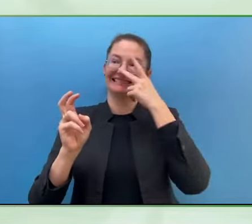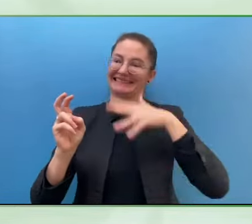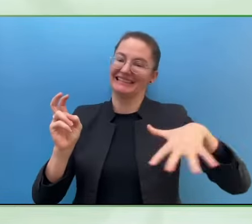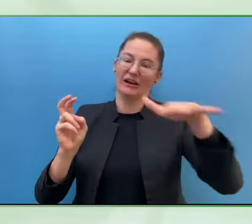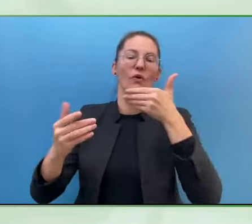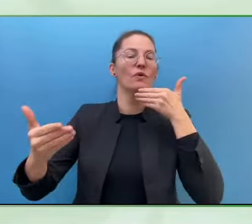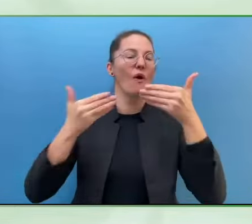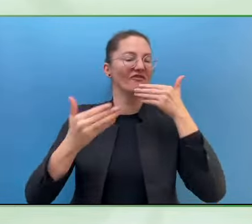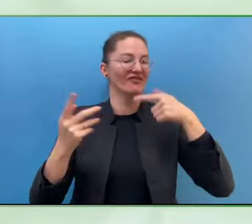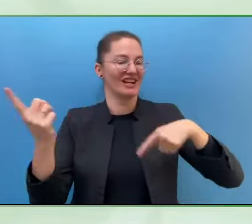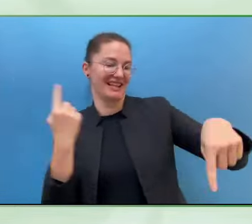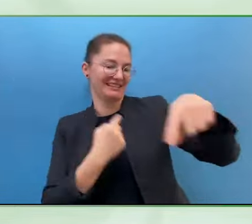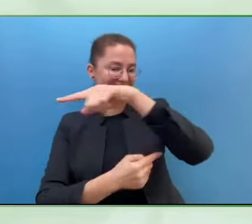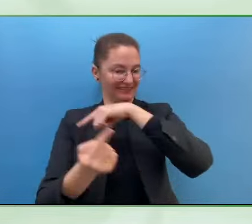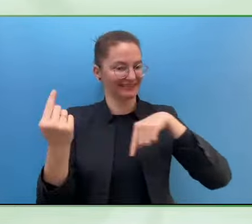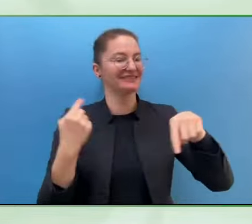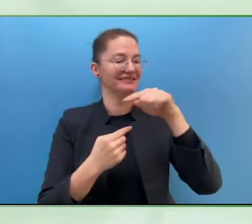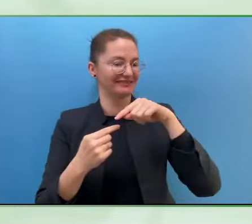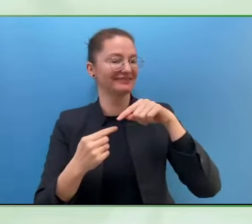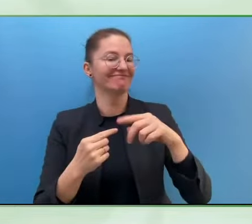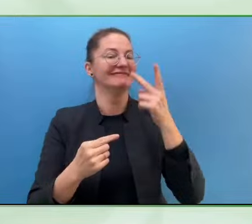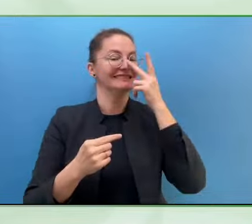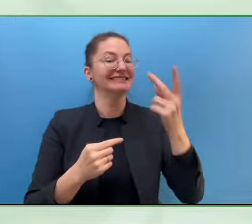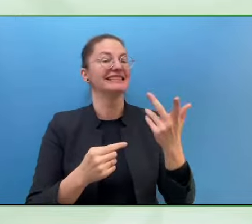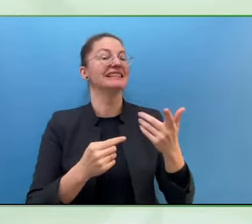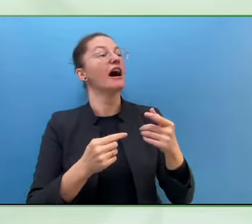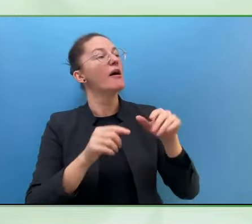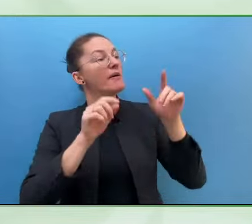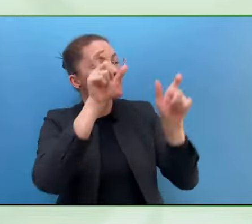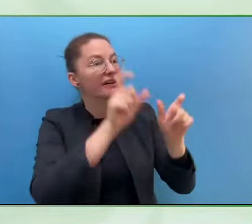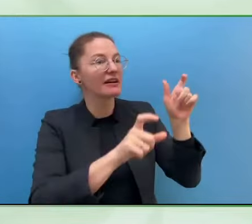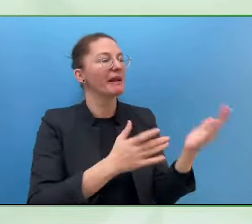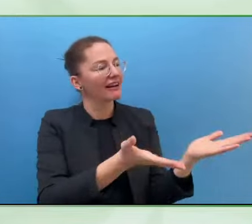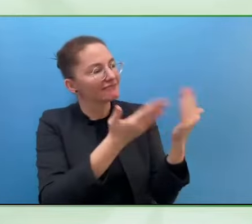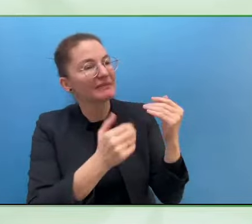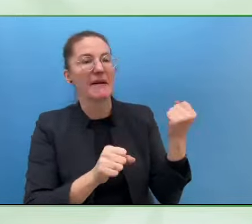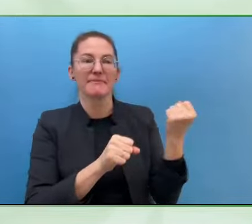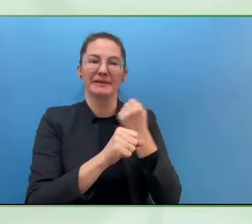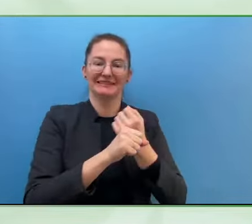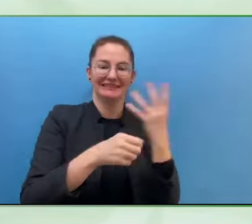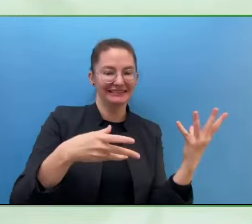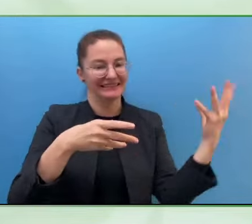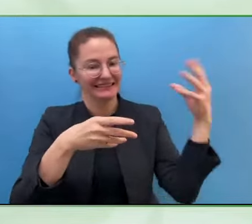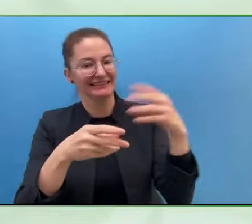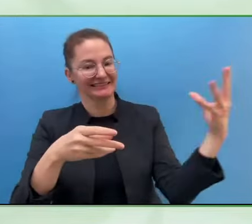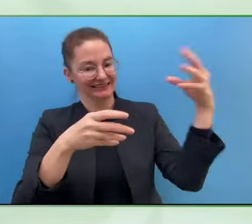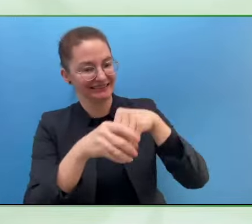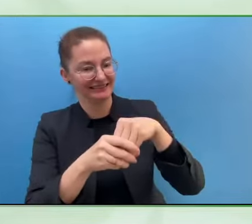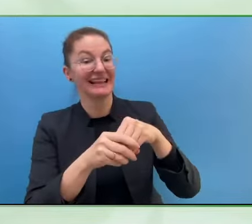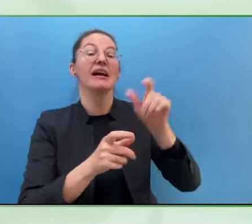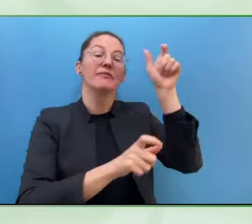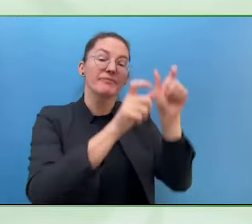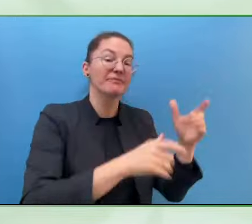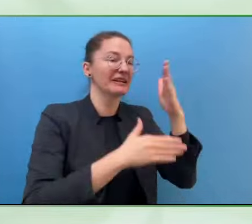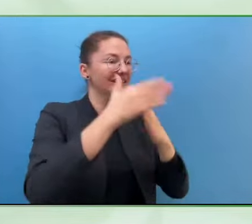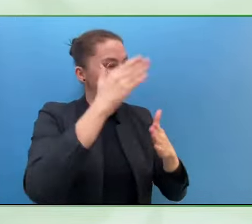because we try to develop products and services from scratch together with his colleagues